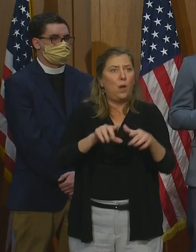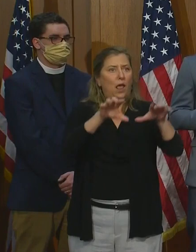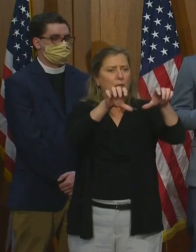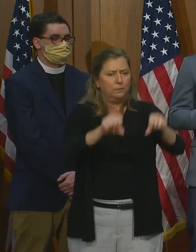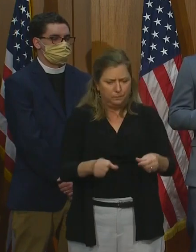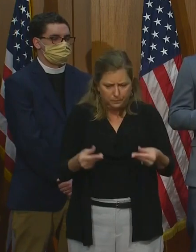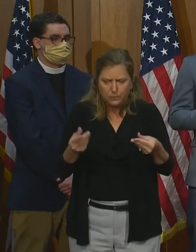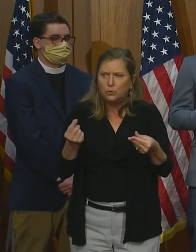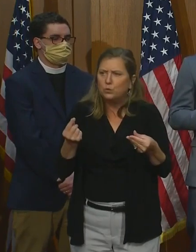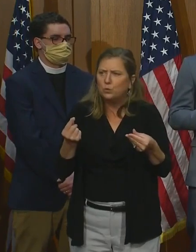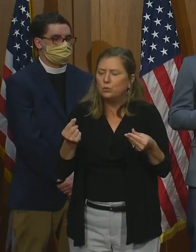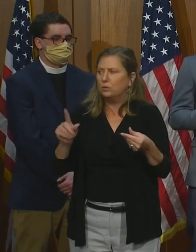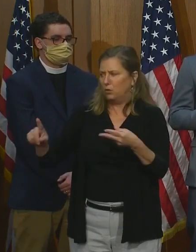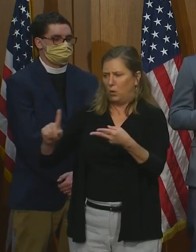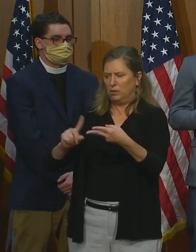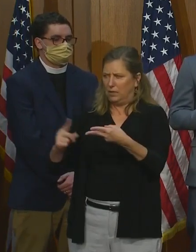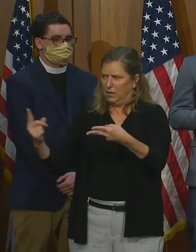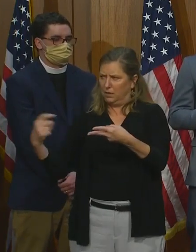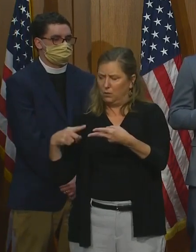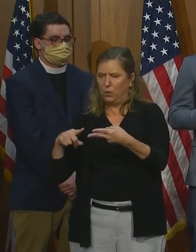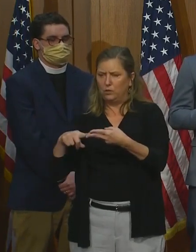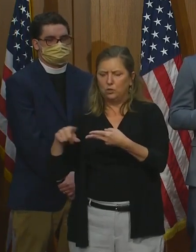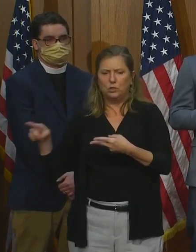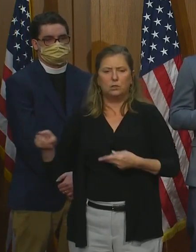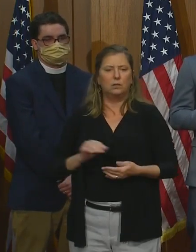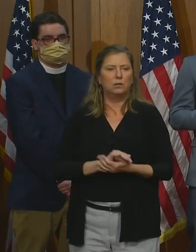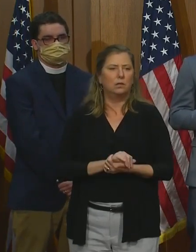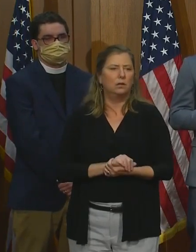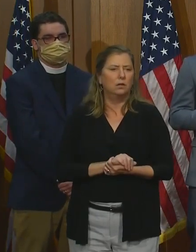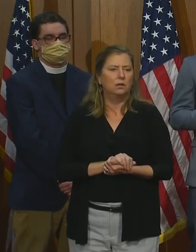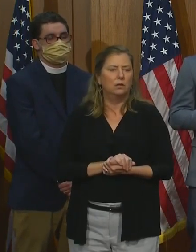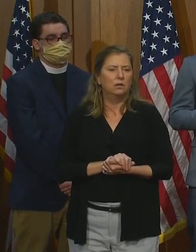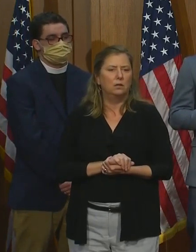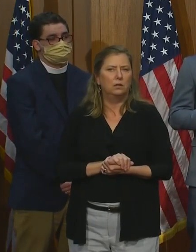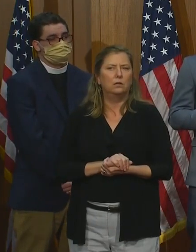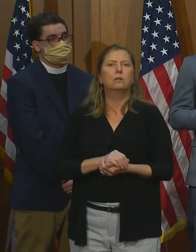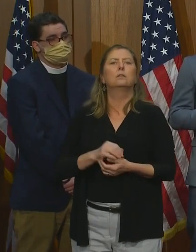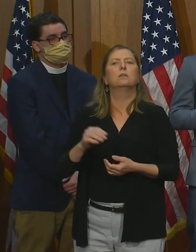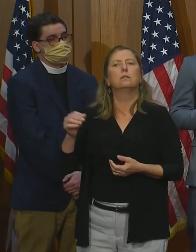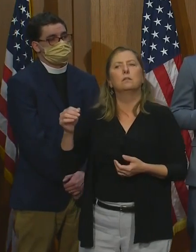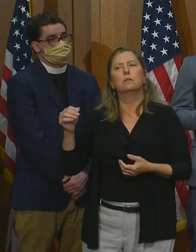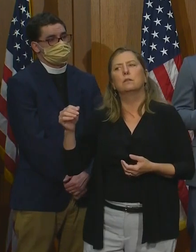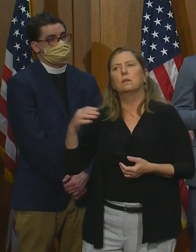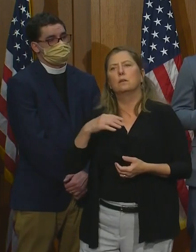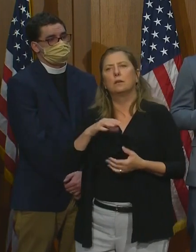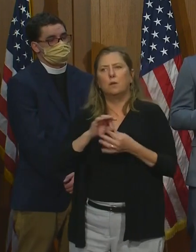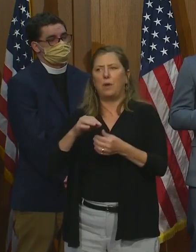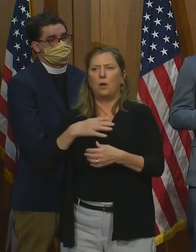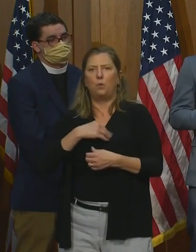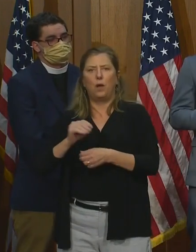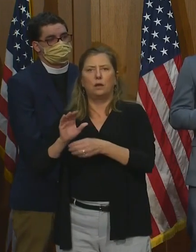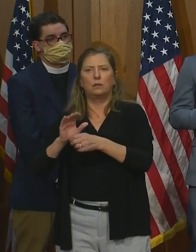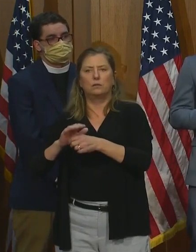HAVE THE DISCUSSION OF A WHAT SHOULD HAPPEN TO THEM- AS WE MOVE FORWARD YOUR SECOND